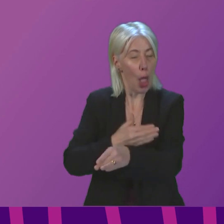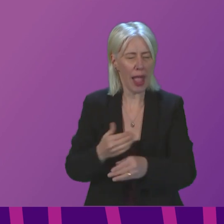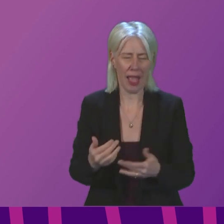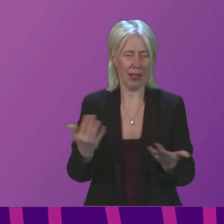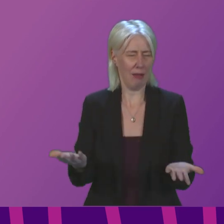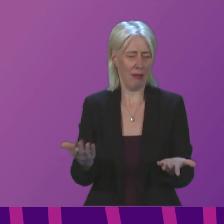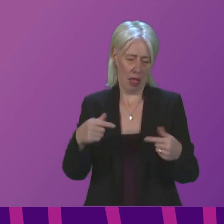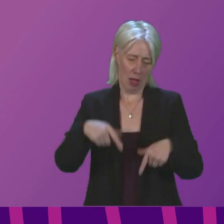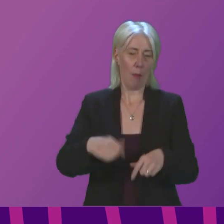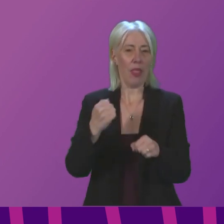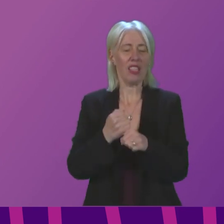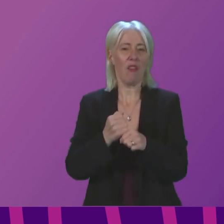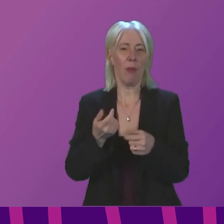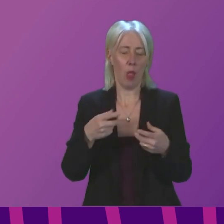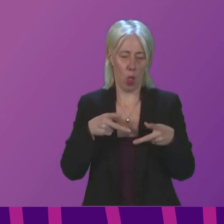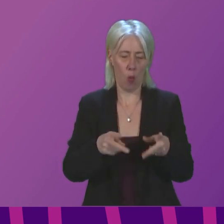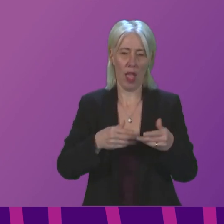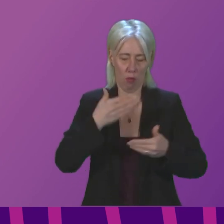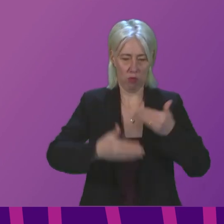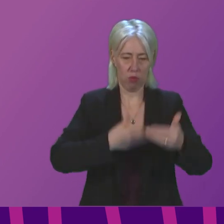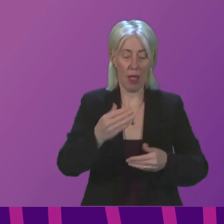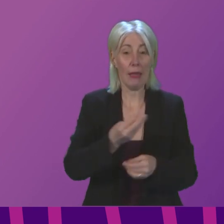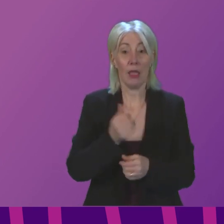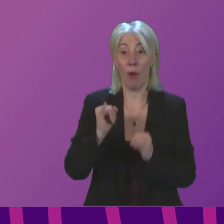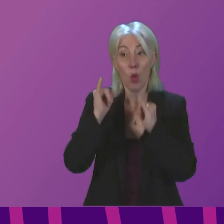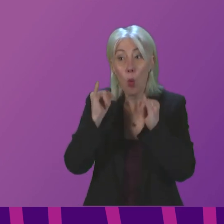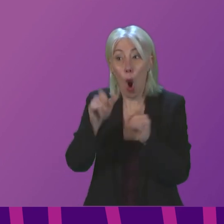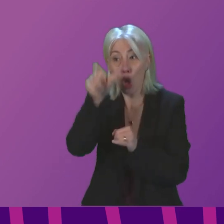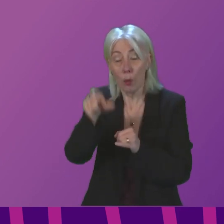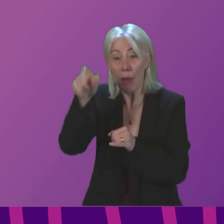Government’s course of action has let some of the worst offenders back on to our streets,